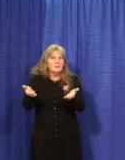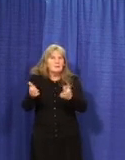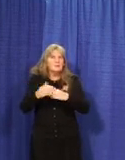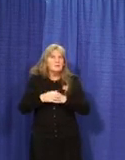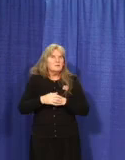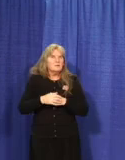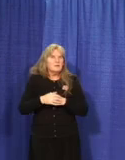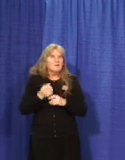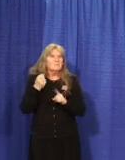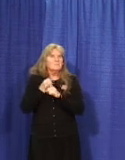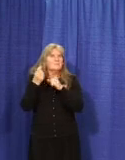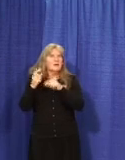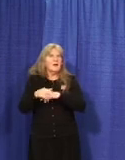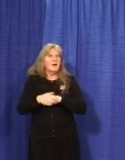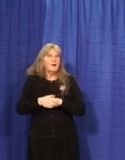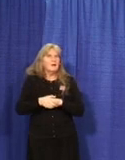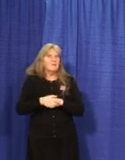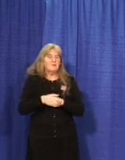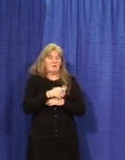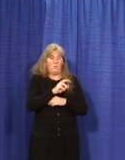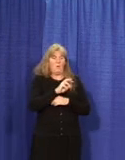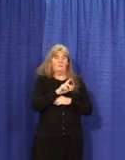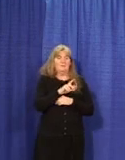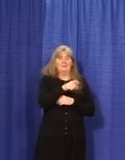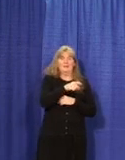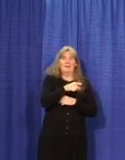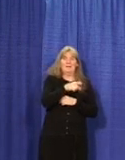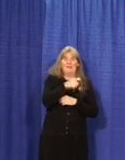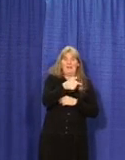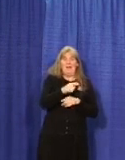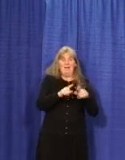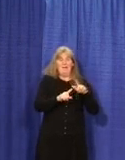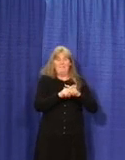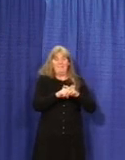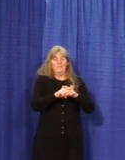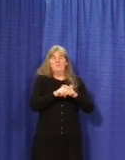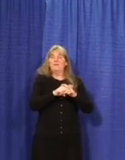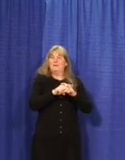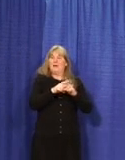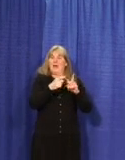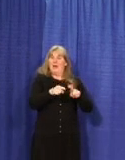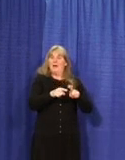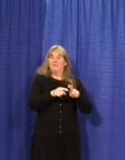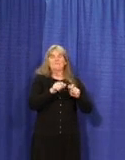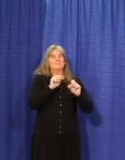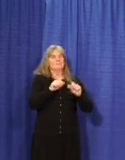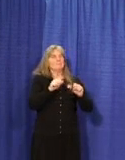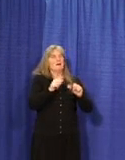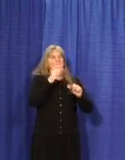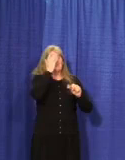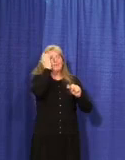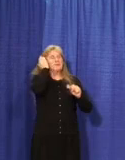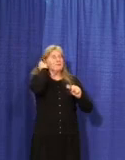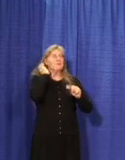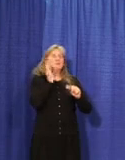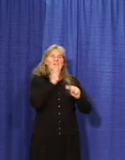illustration of what can happen when we let our guard down. The only way you can prevent it is by ensuring that you're